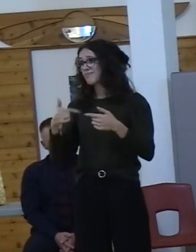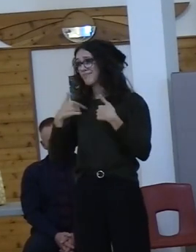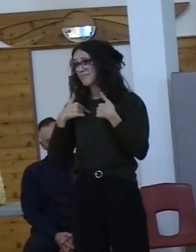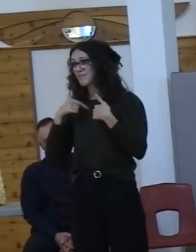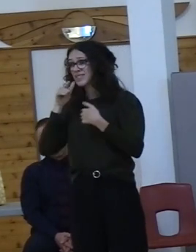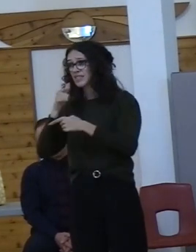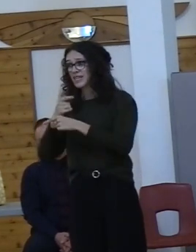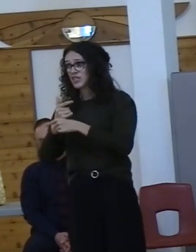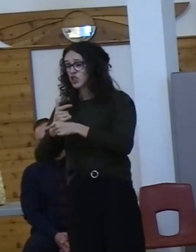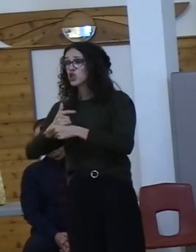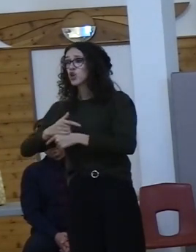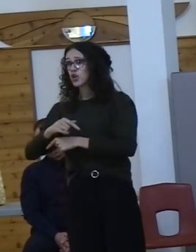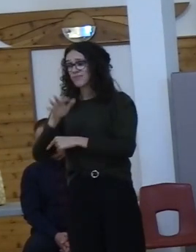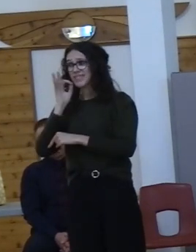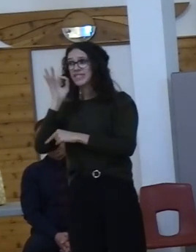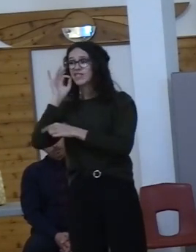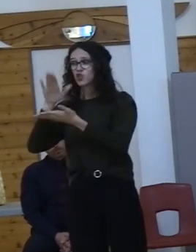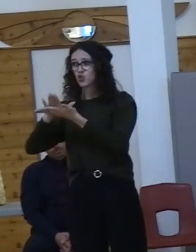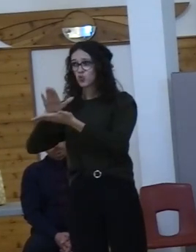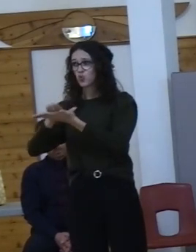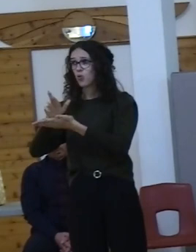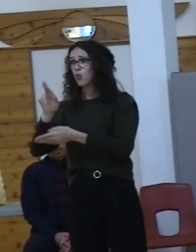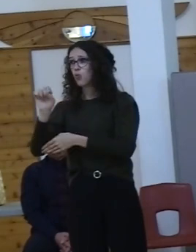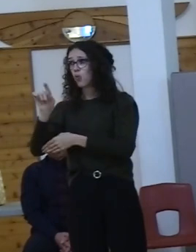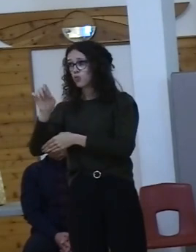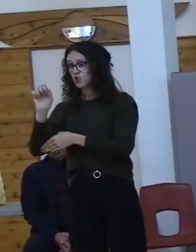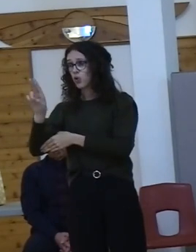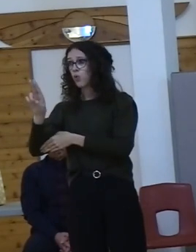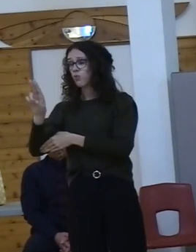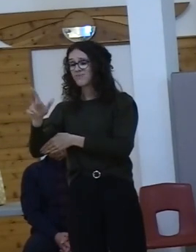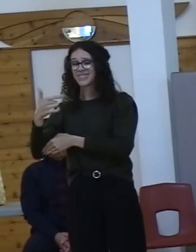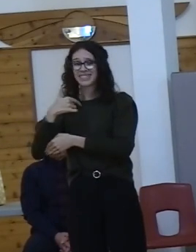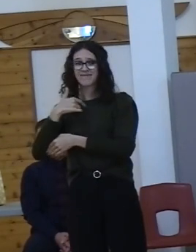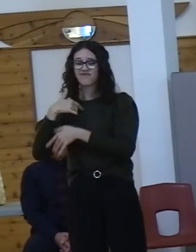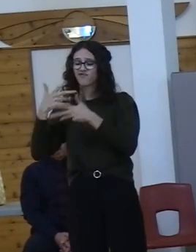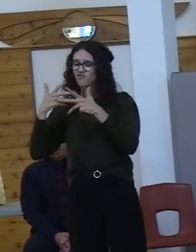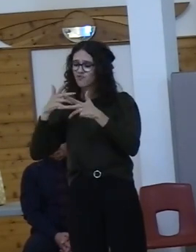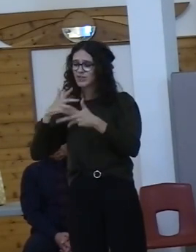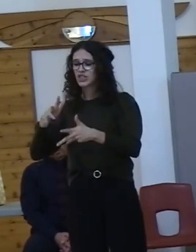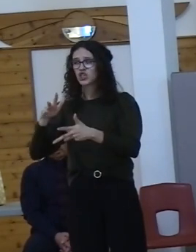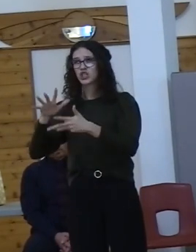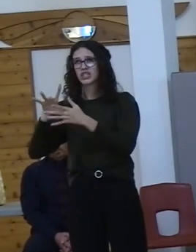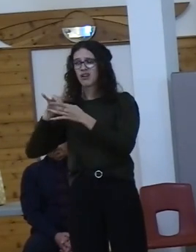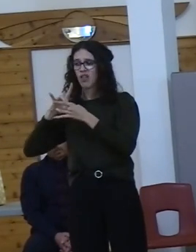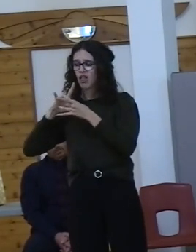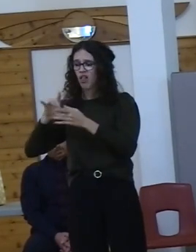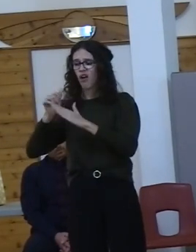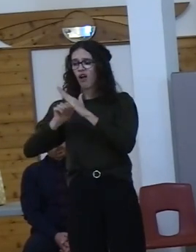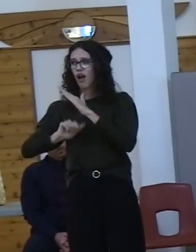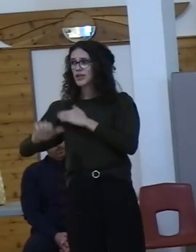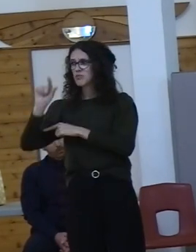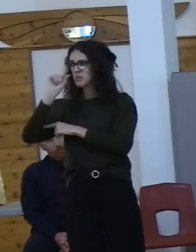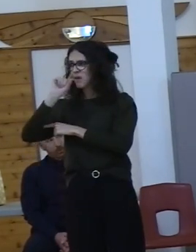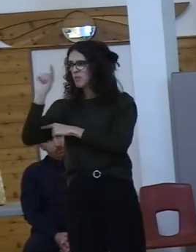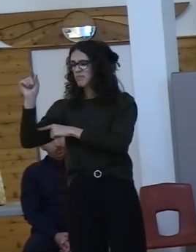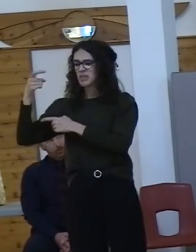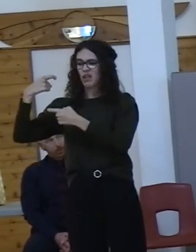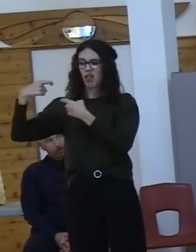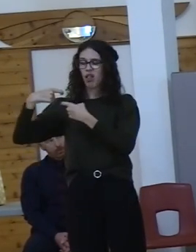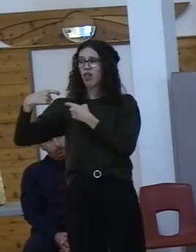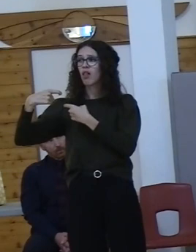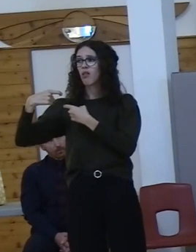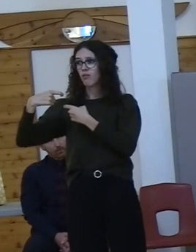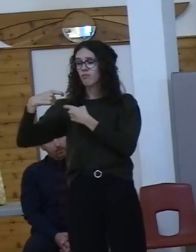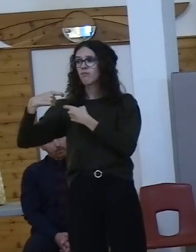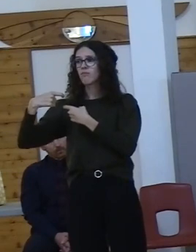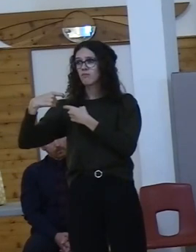And I spent 19 years as a ward of the government.